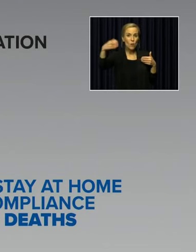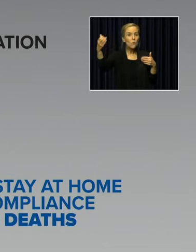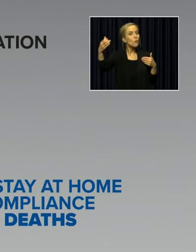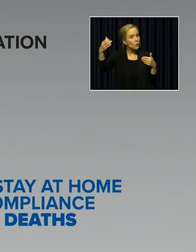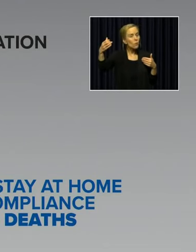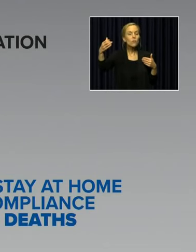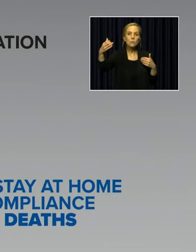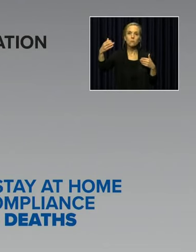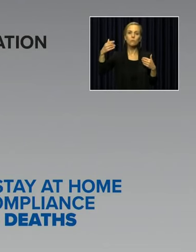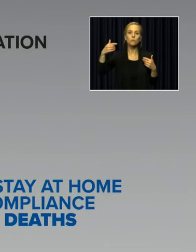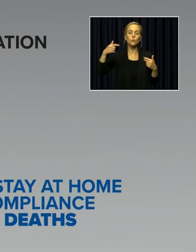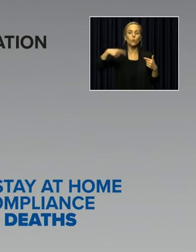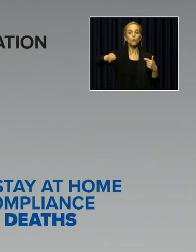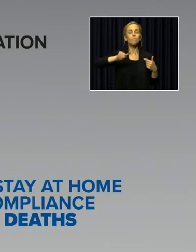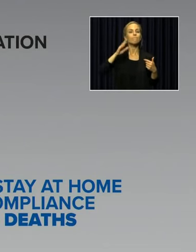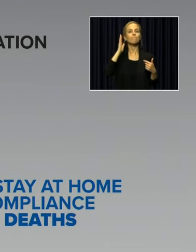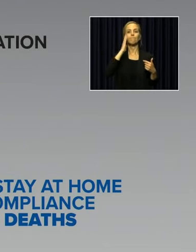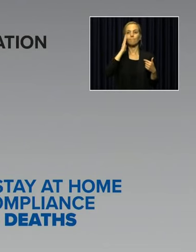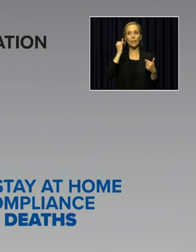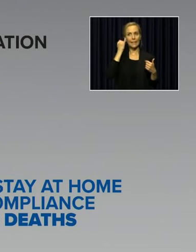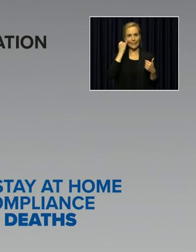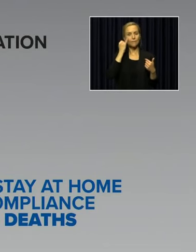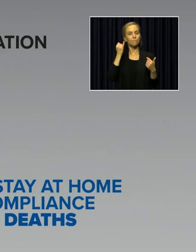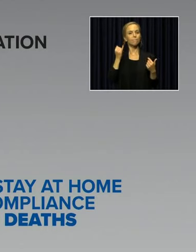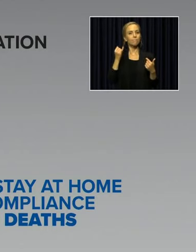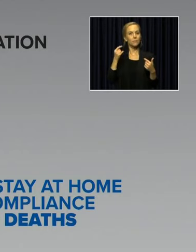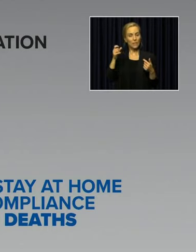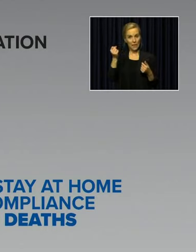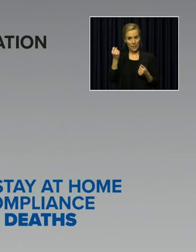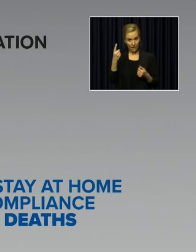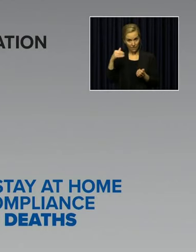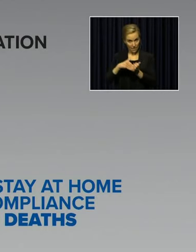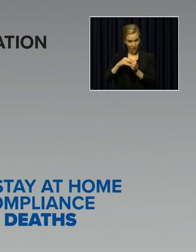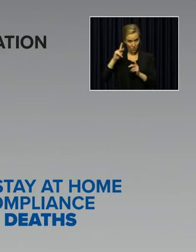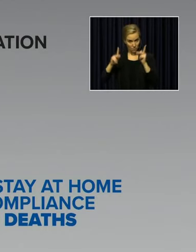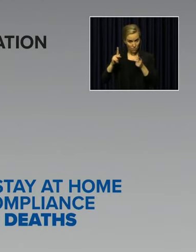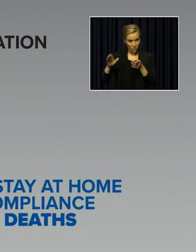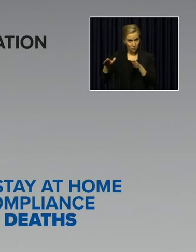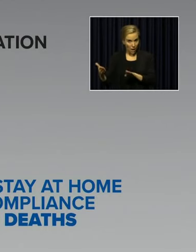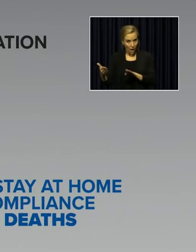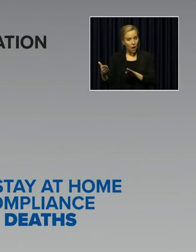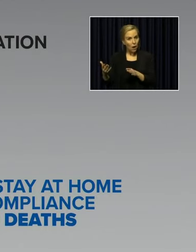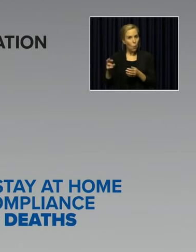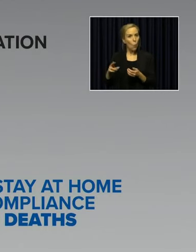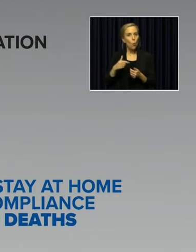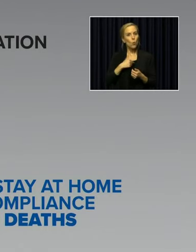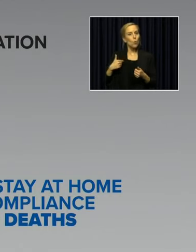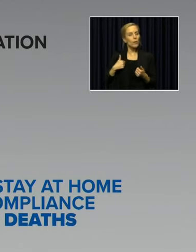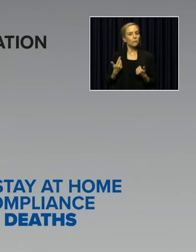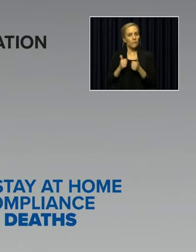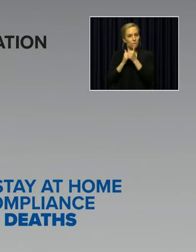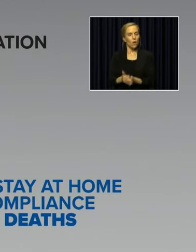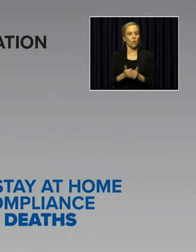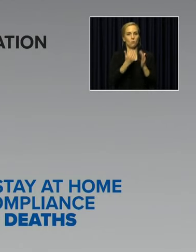KNOW DR. STACK WANTS TO COMMENT ON THEM TOO. ALL RIGHT.